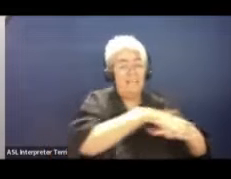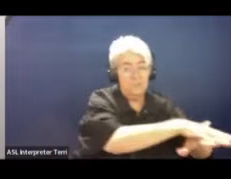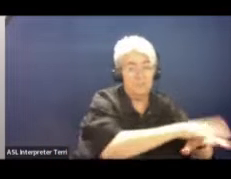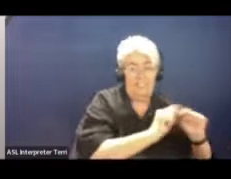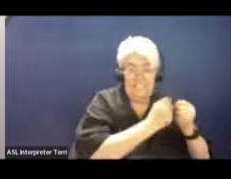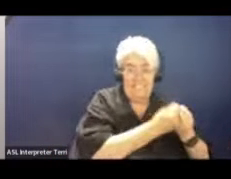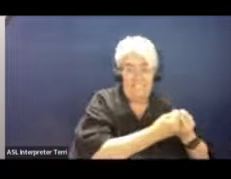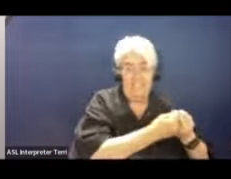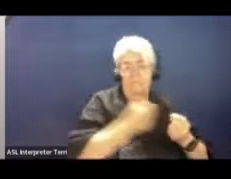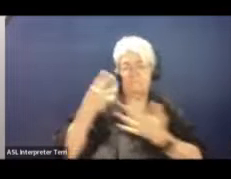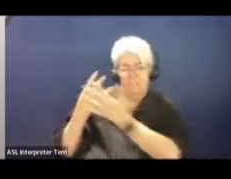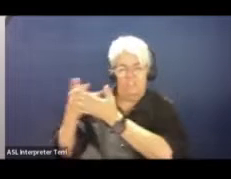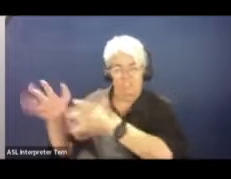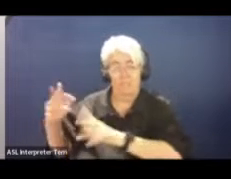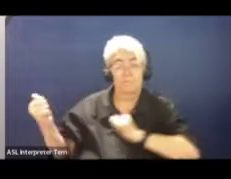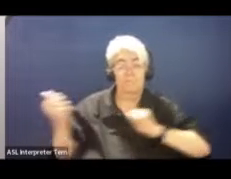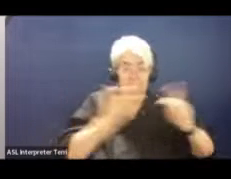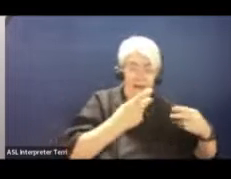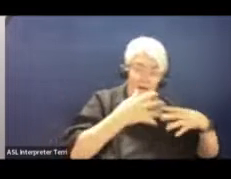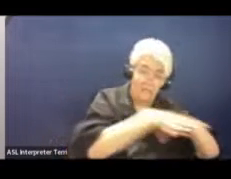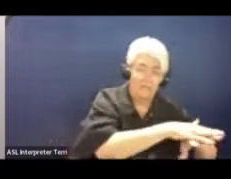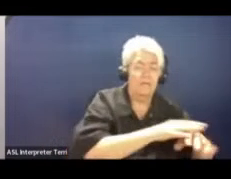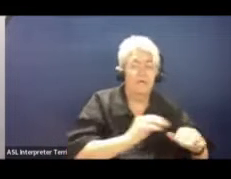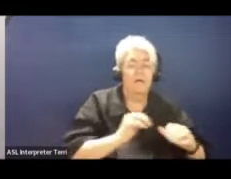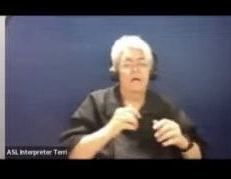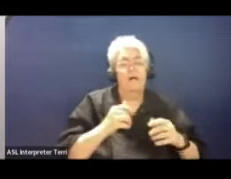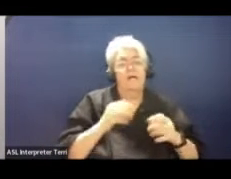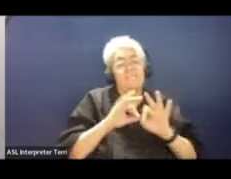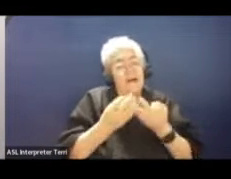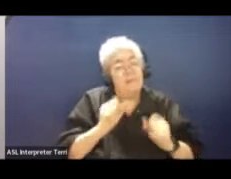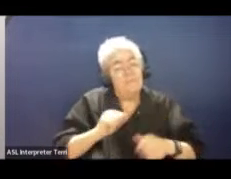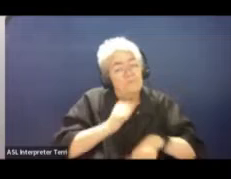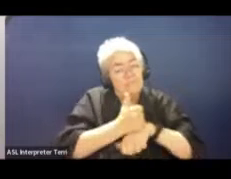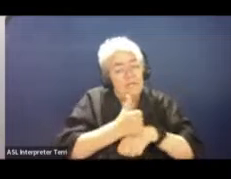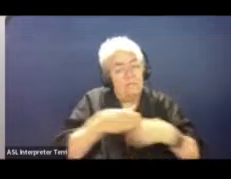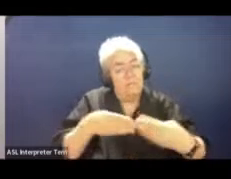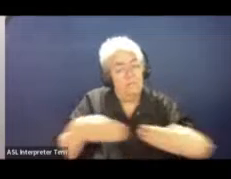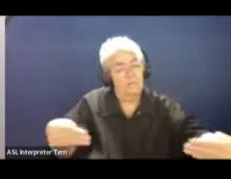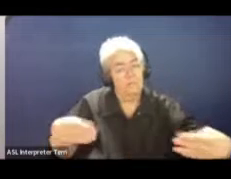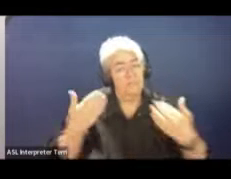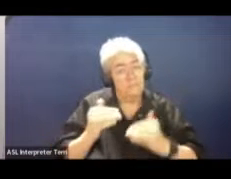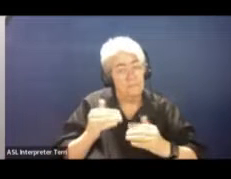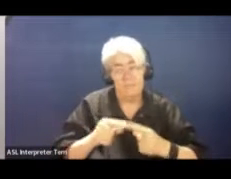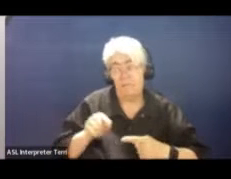members often need to put up different boundaries, they've experienced a wealth of trauma with the survivor, not just